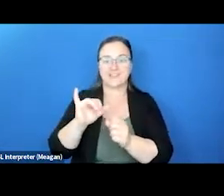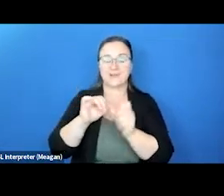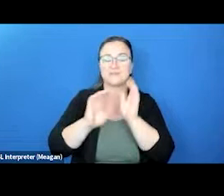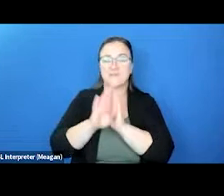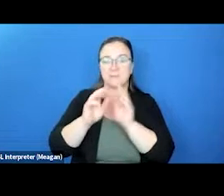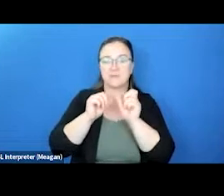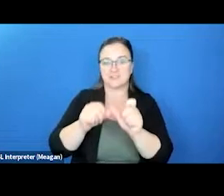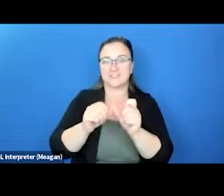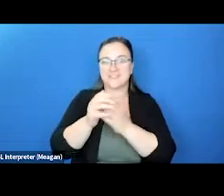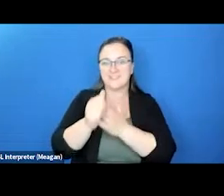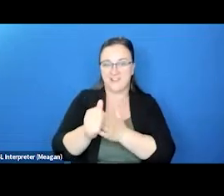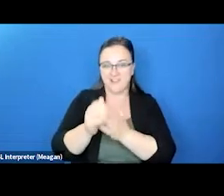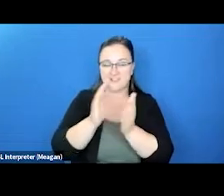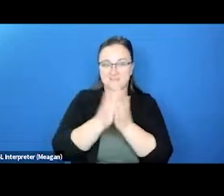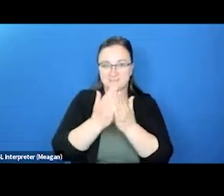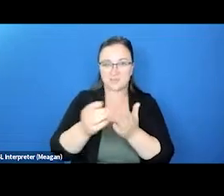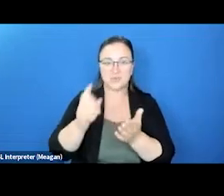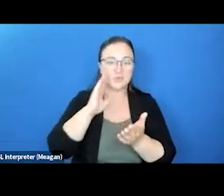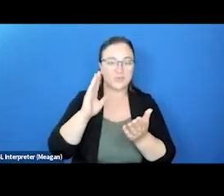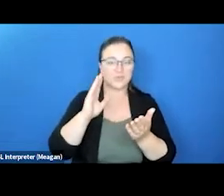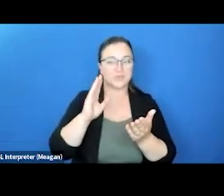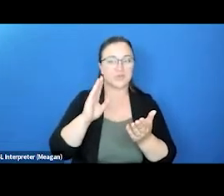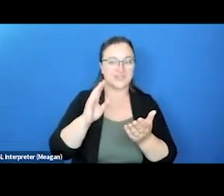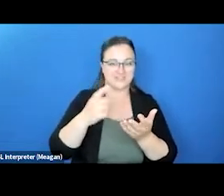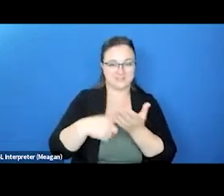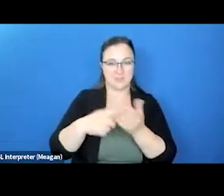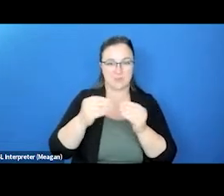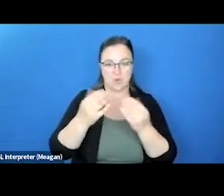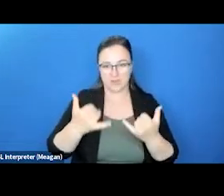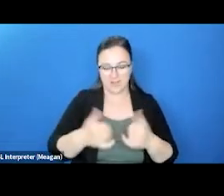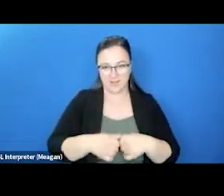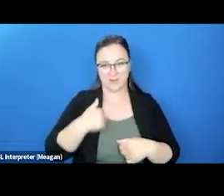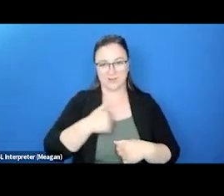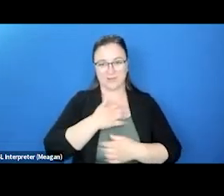And you'll hear about a little bit more today. So we really appreciate their partnership.